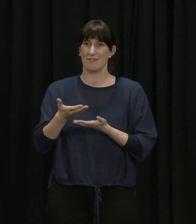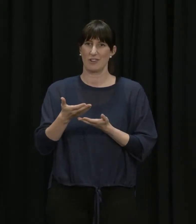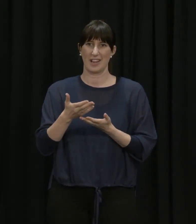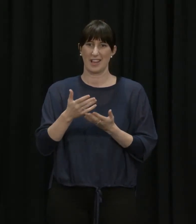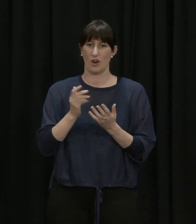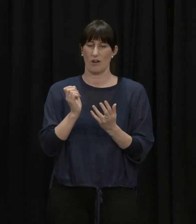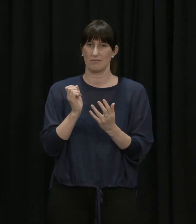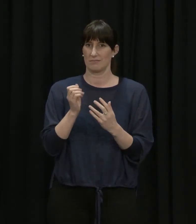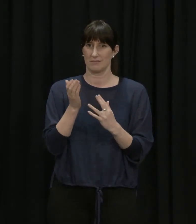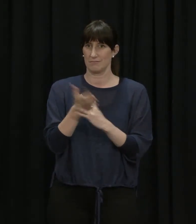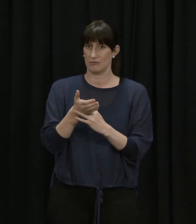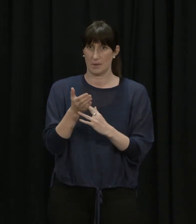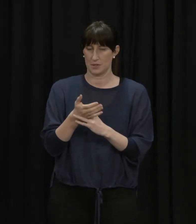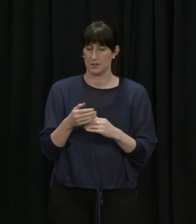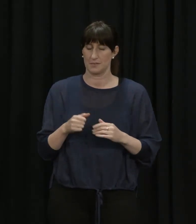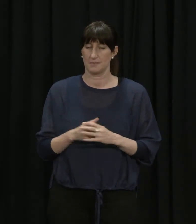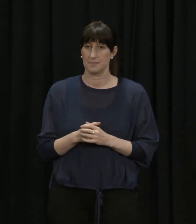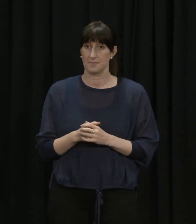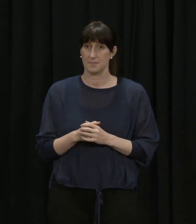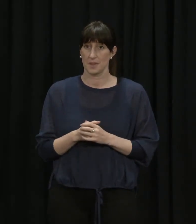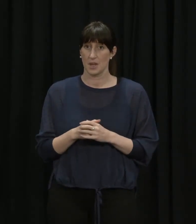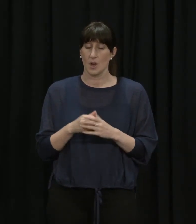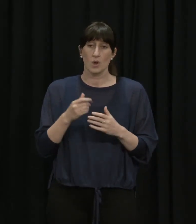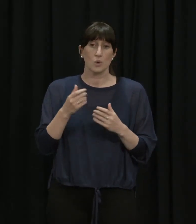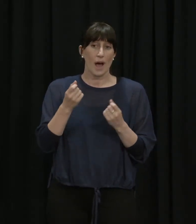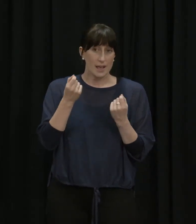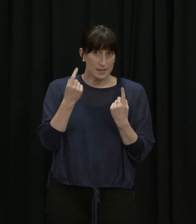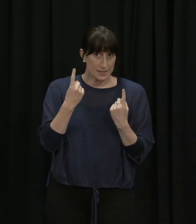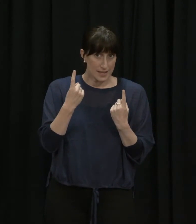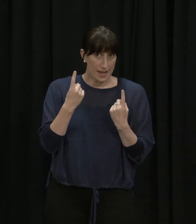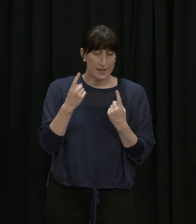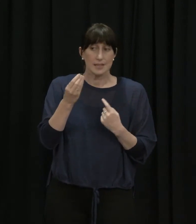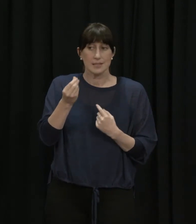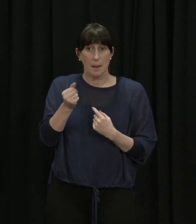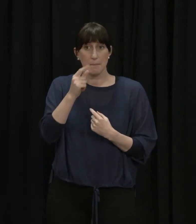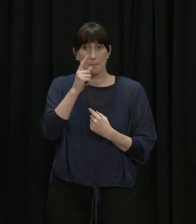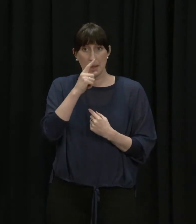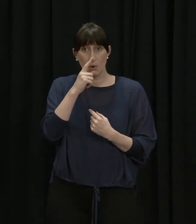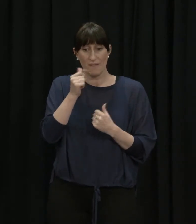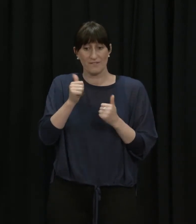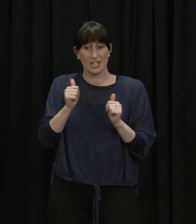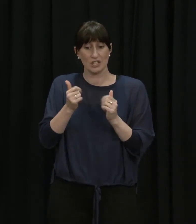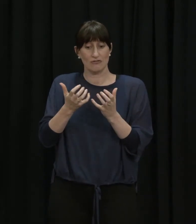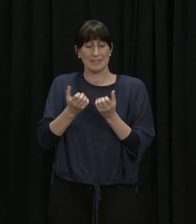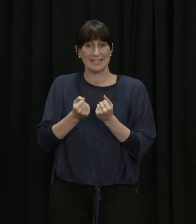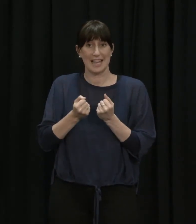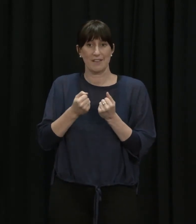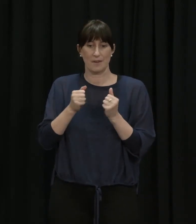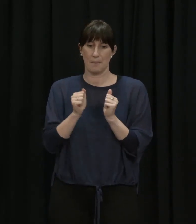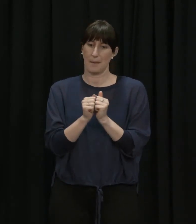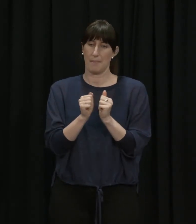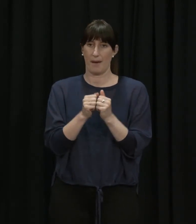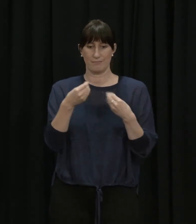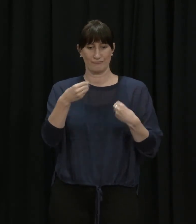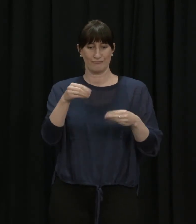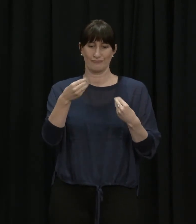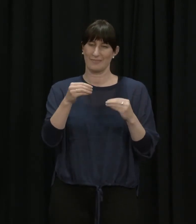will be serviced as delivery disruption or whether it will